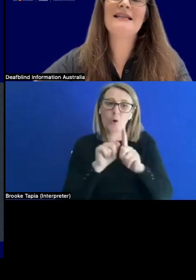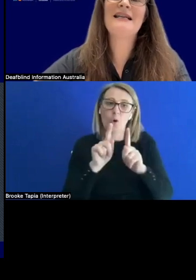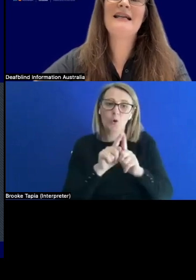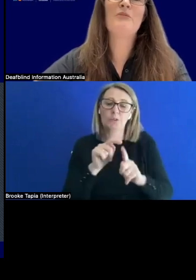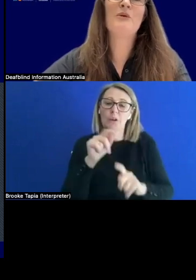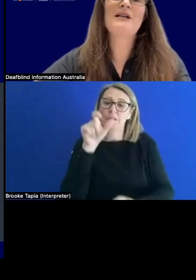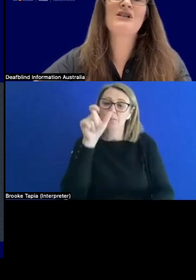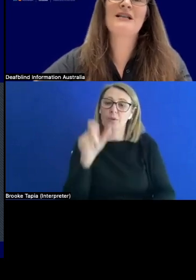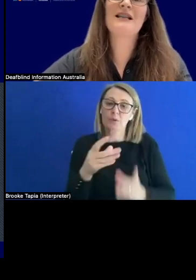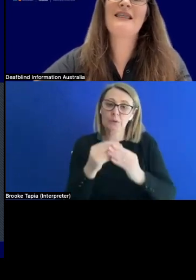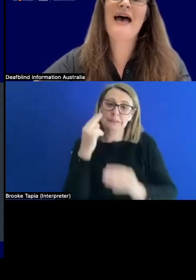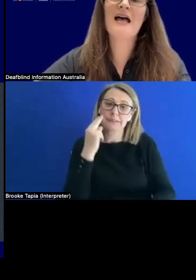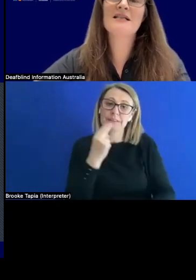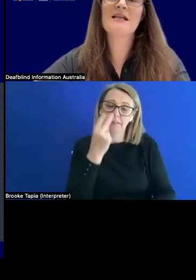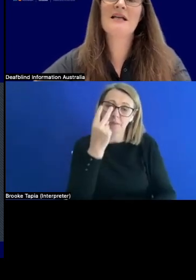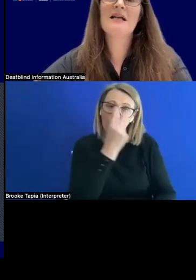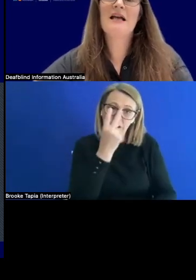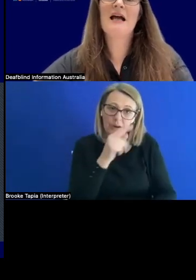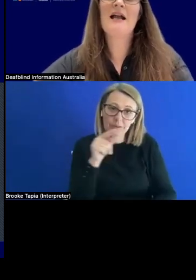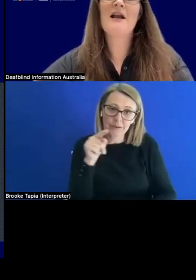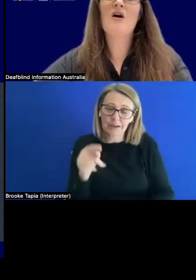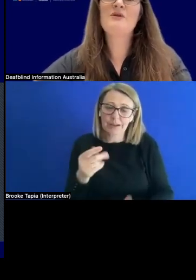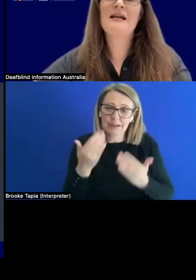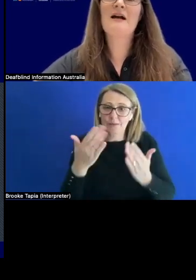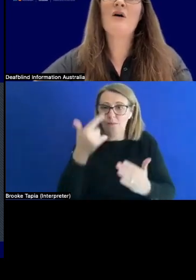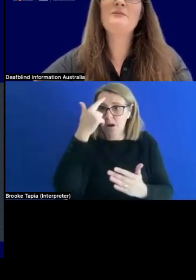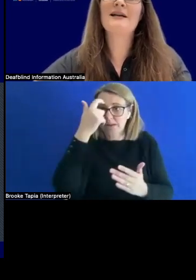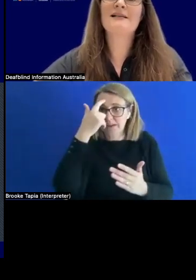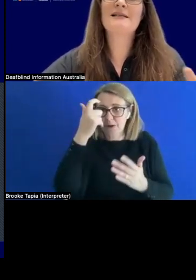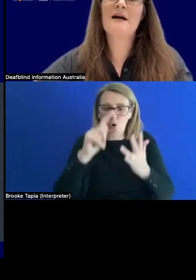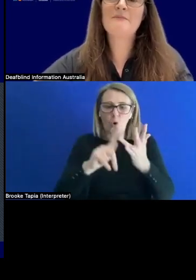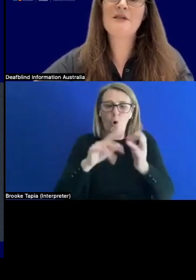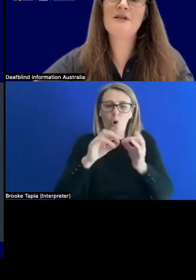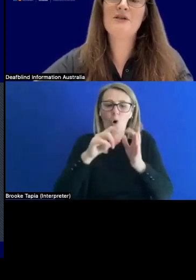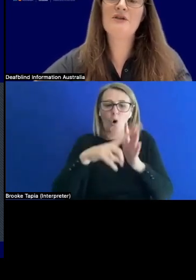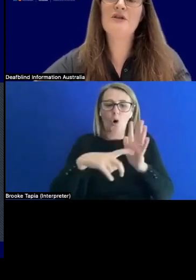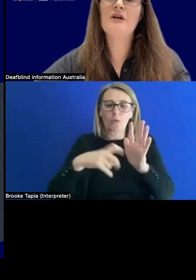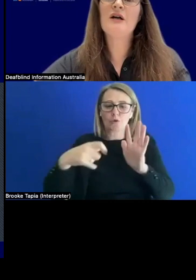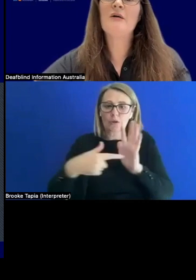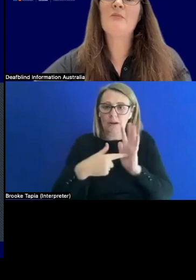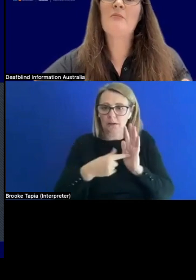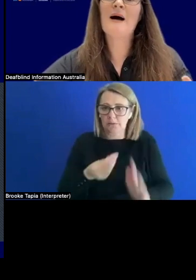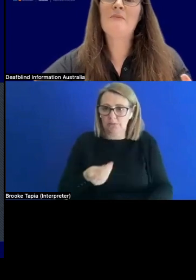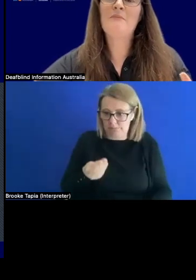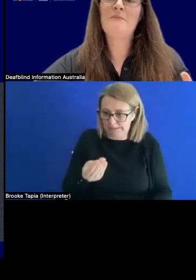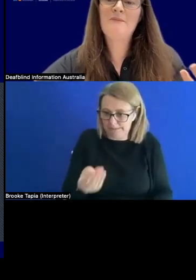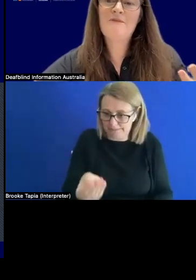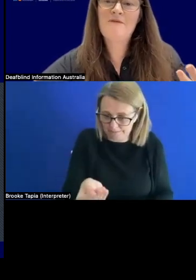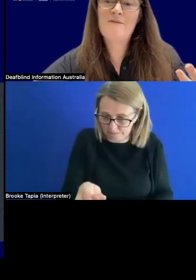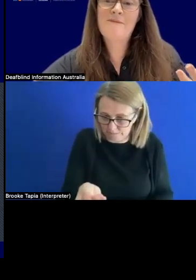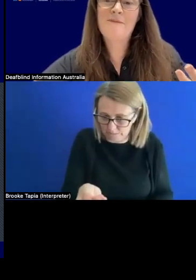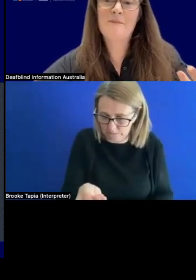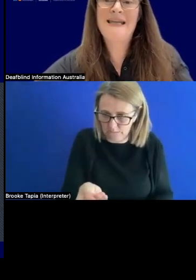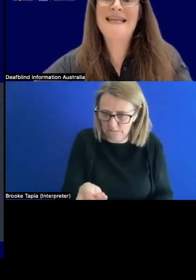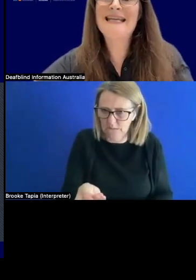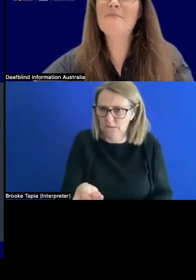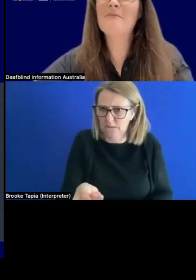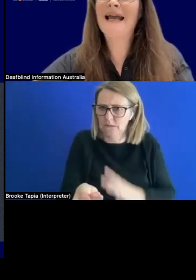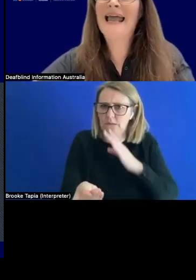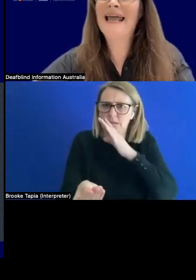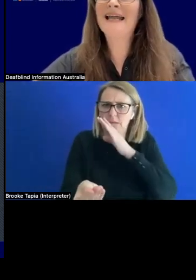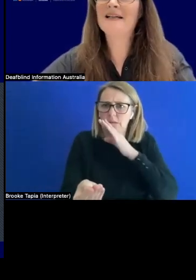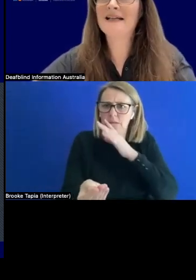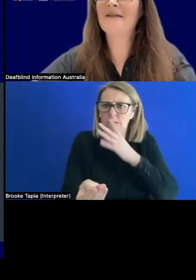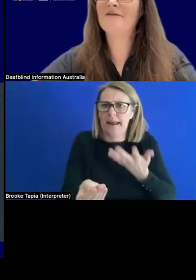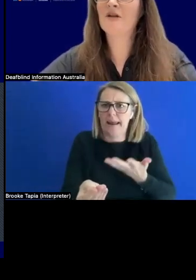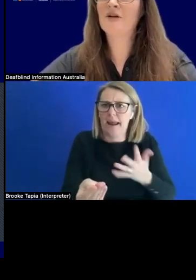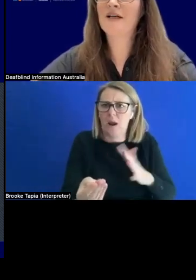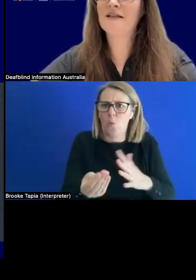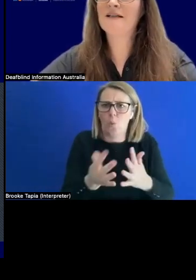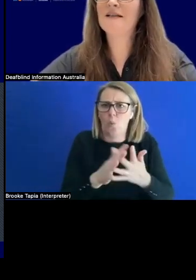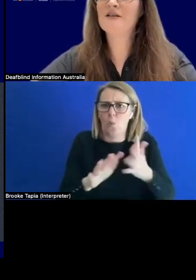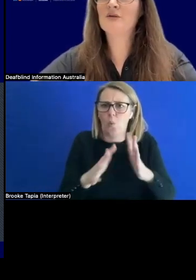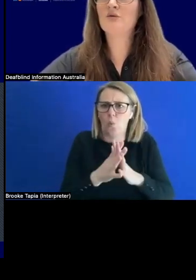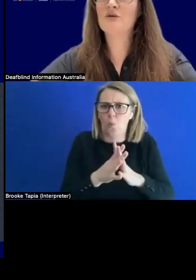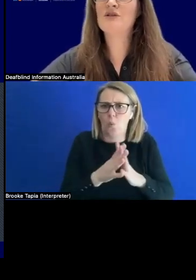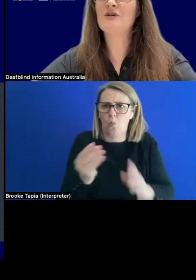the impression that objects come to you by “being in my hand” and floating towards you,